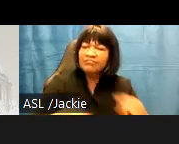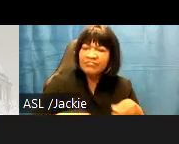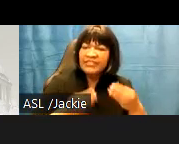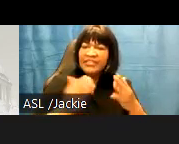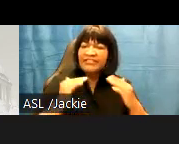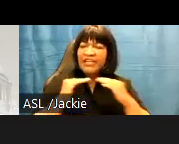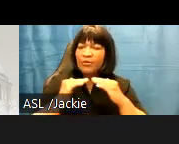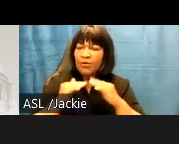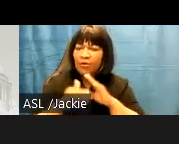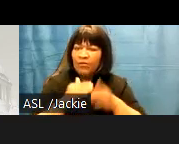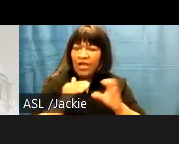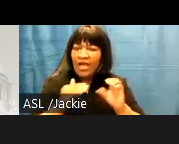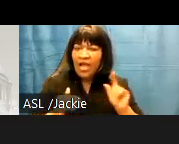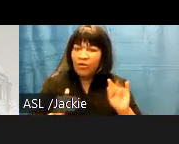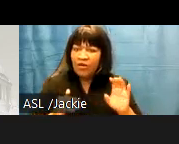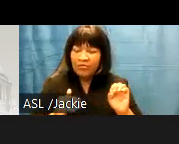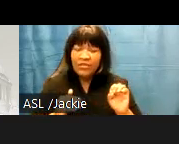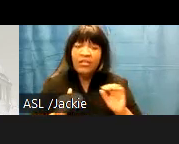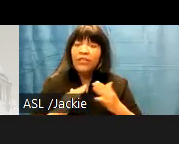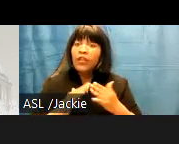That community member reports that payment to Washington